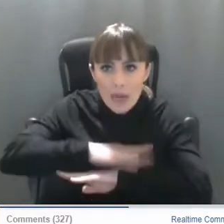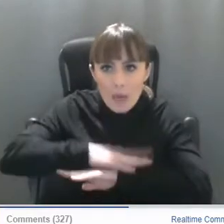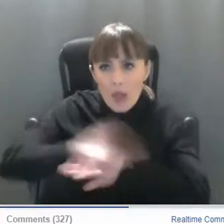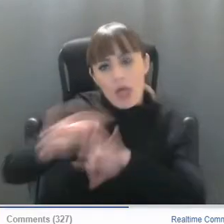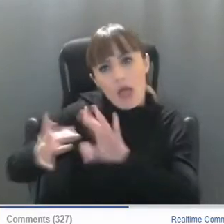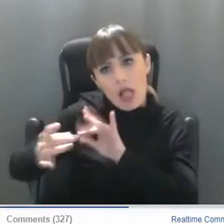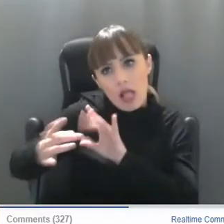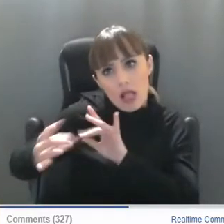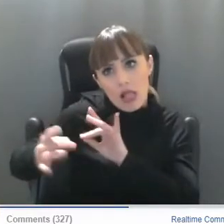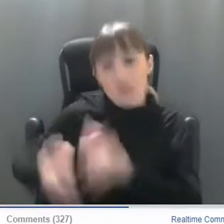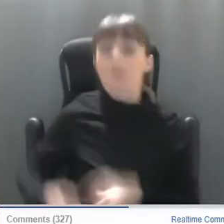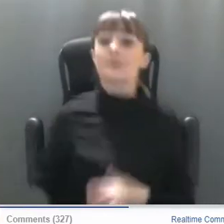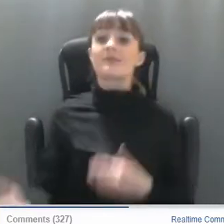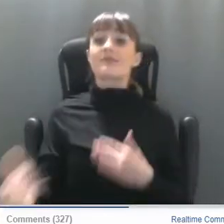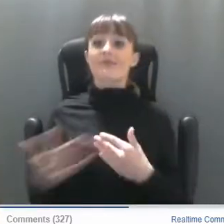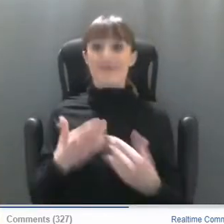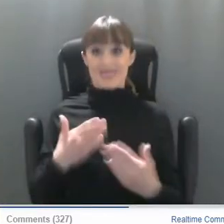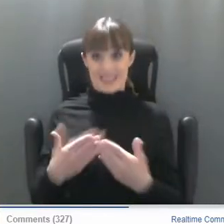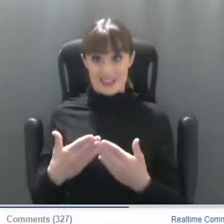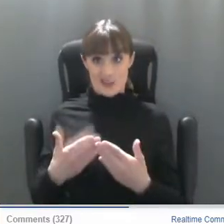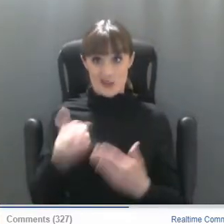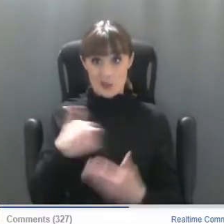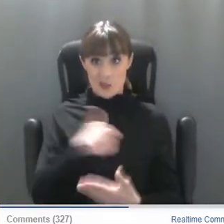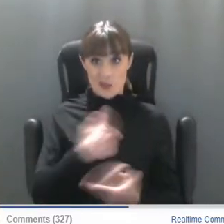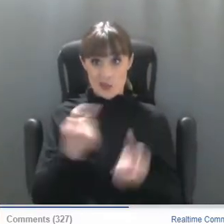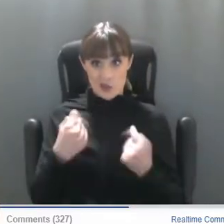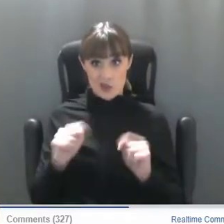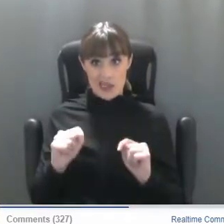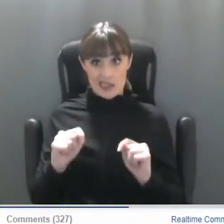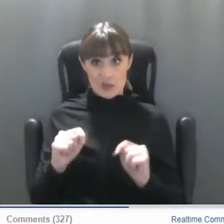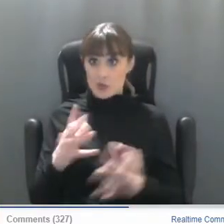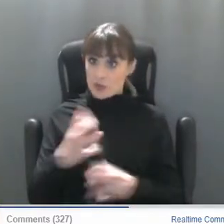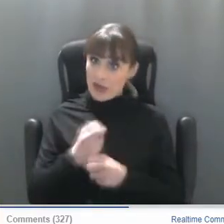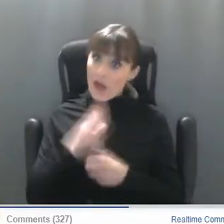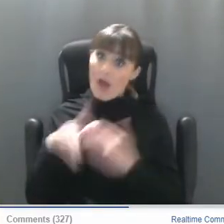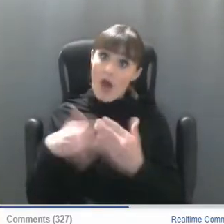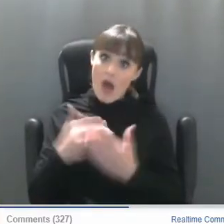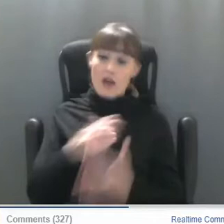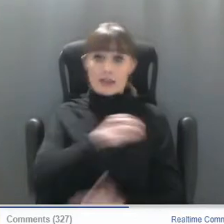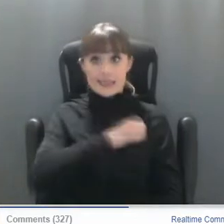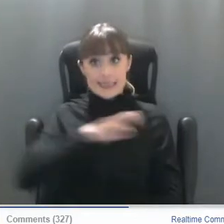limited availability- or limited menu options. But some of your favorites are there.